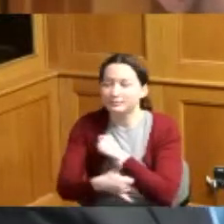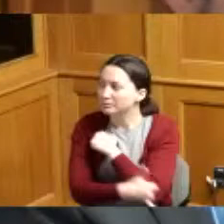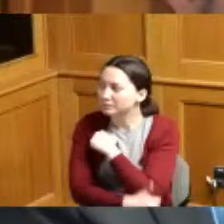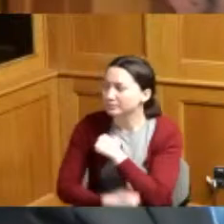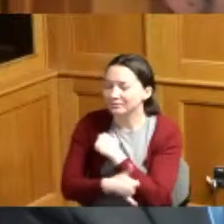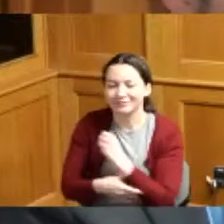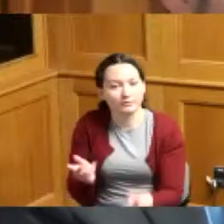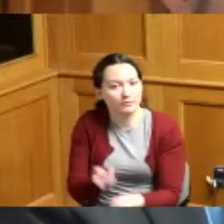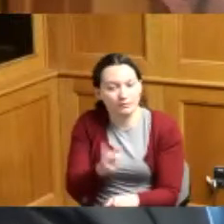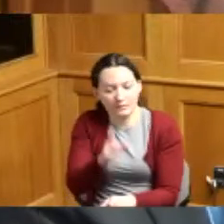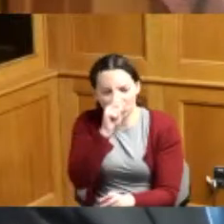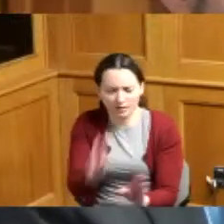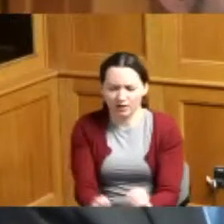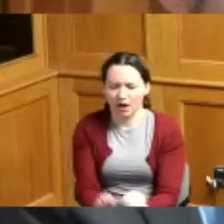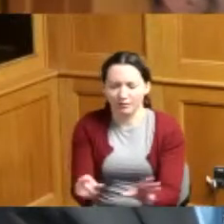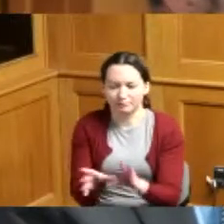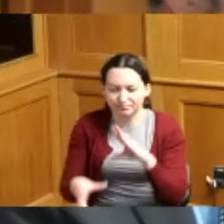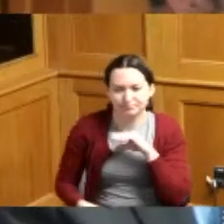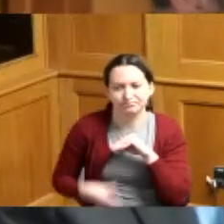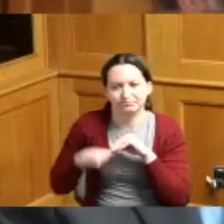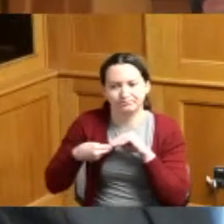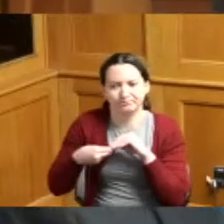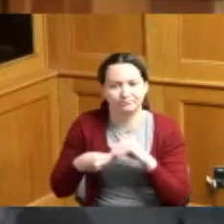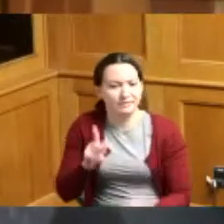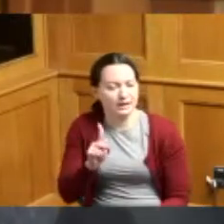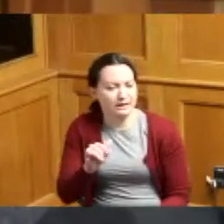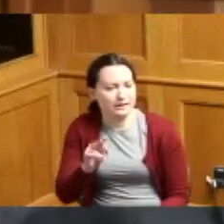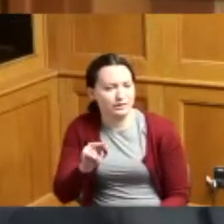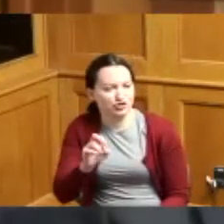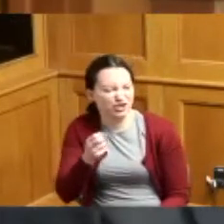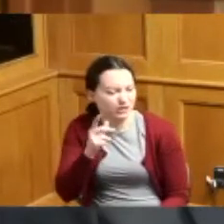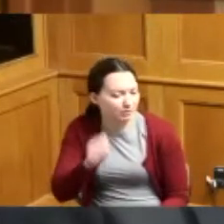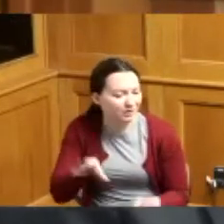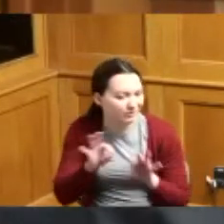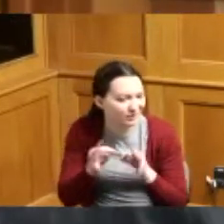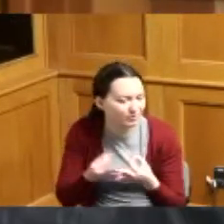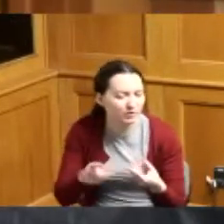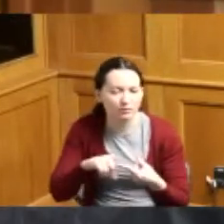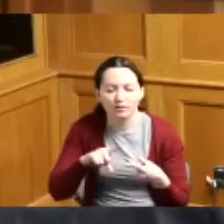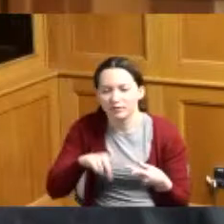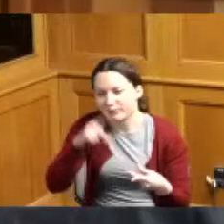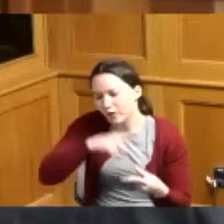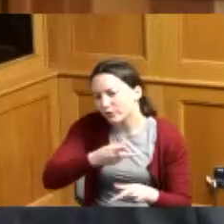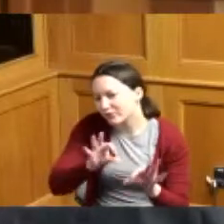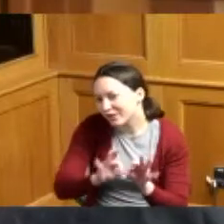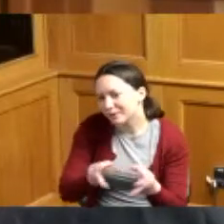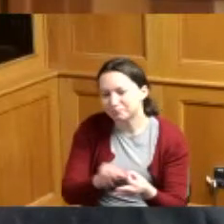obvious when it's a stipend to a kinship family or to a foster family not as obvious when we talk